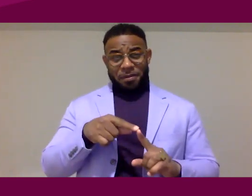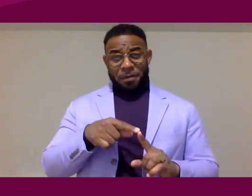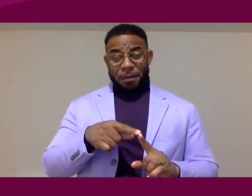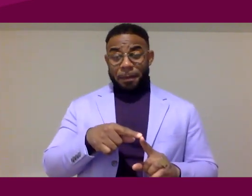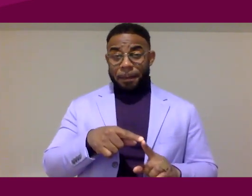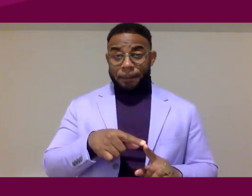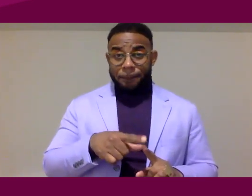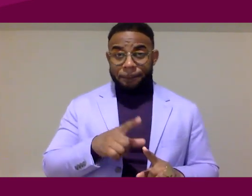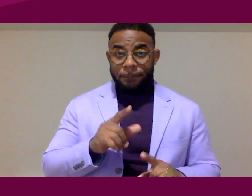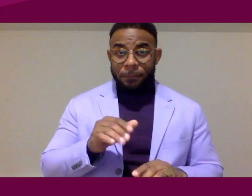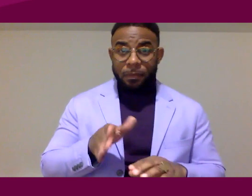is overlays.